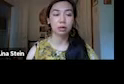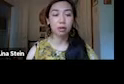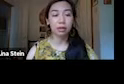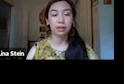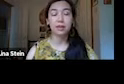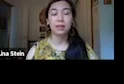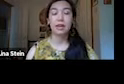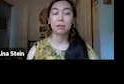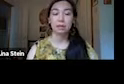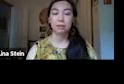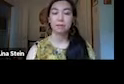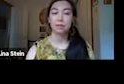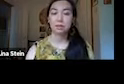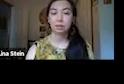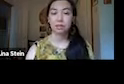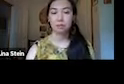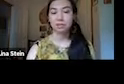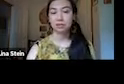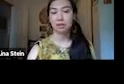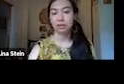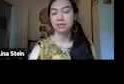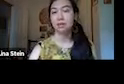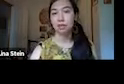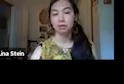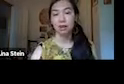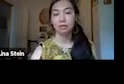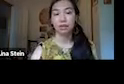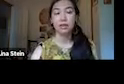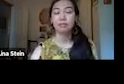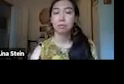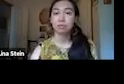and people experiencing mental illness including recovery of mental abuse.